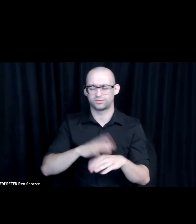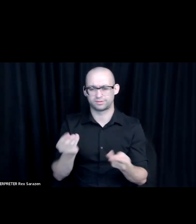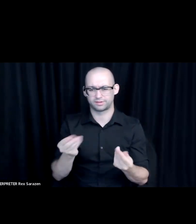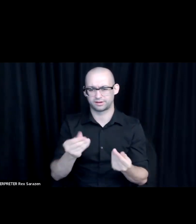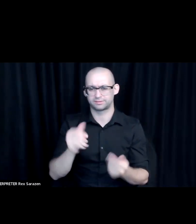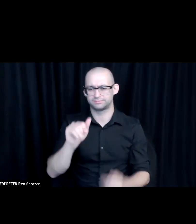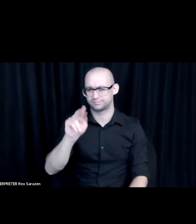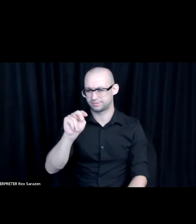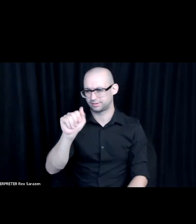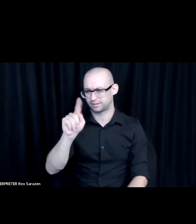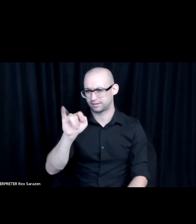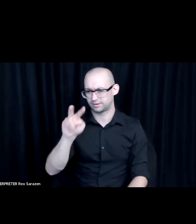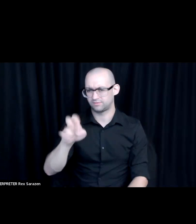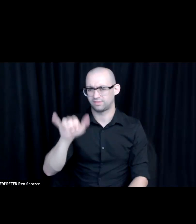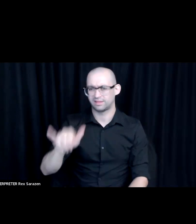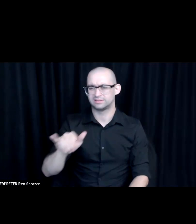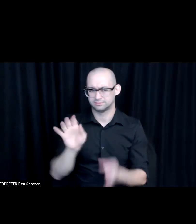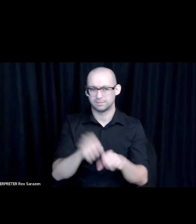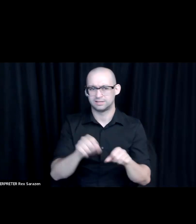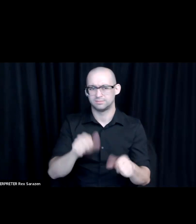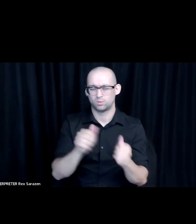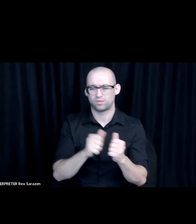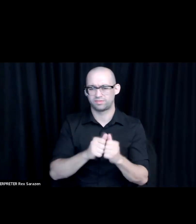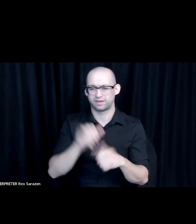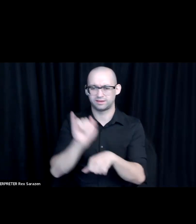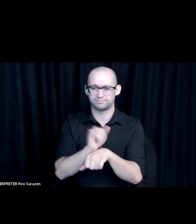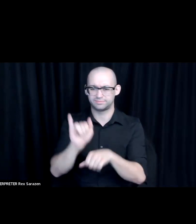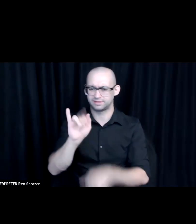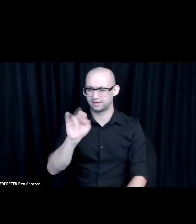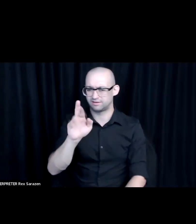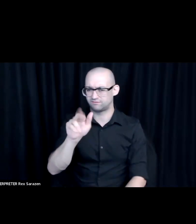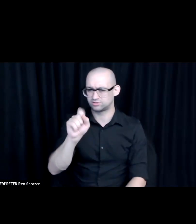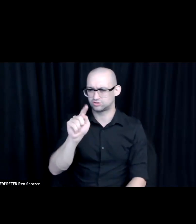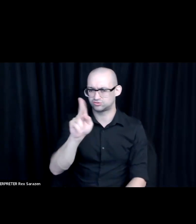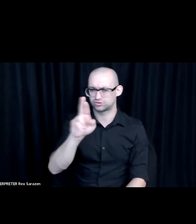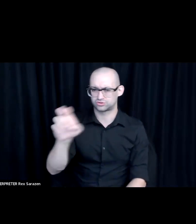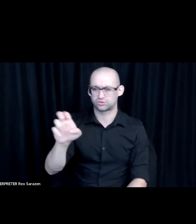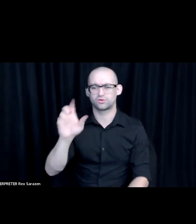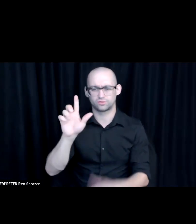infrastructure law. This is the second round of Tribal Broadband Connectivity Program funding